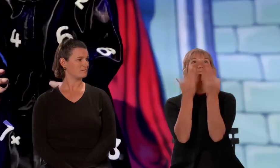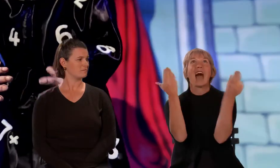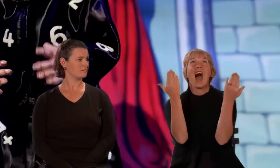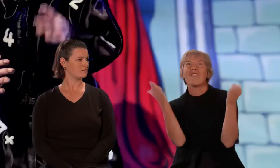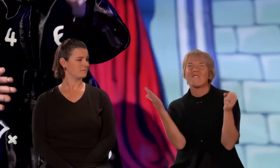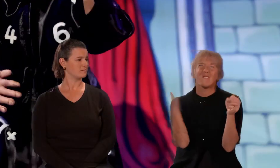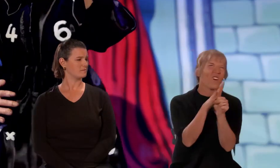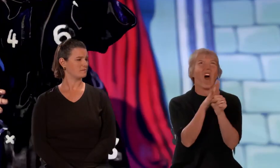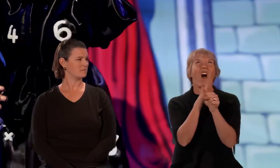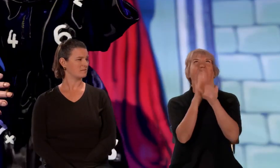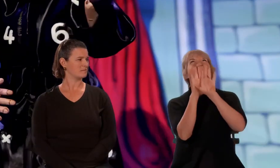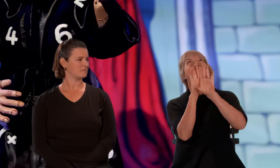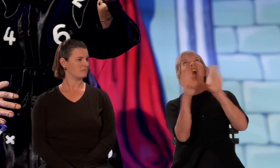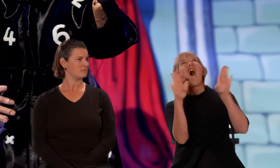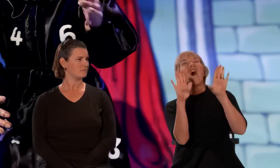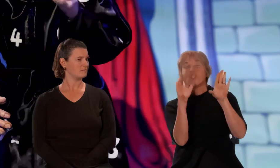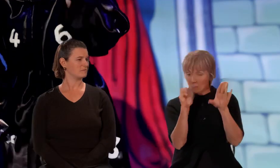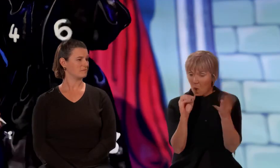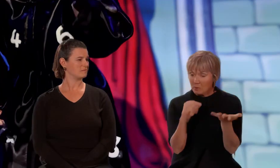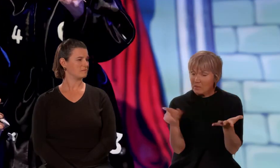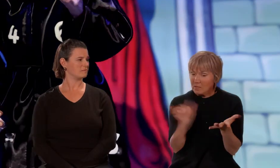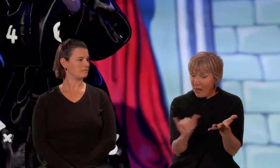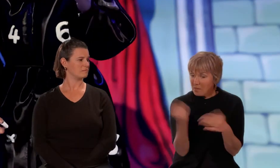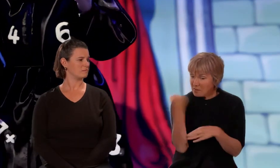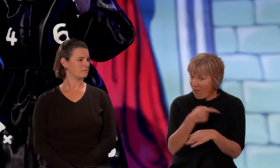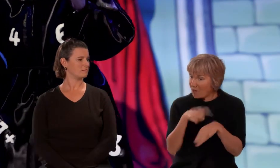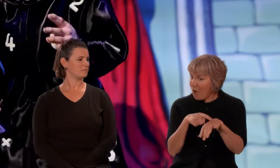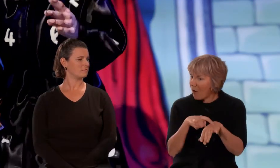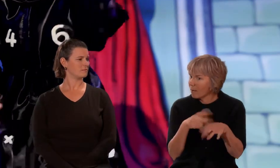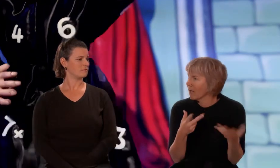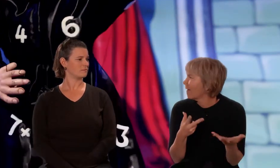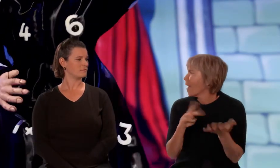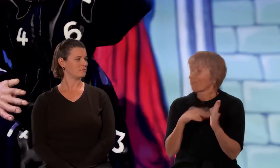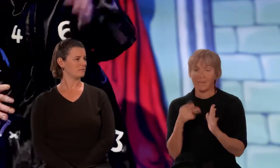that it will be as light as day, and the Princess Lenore will not be able to see the moon.